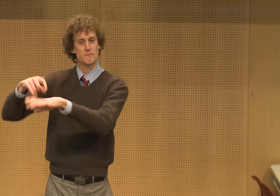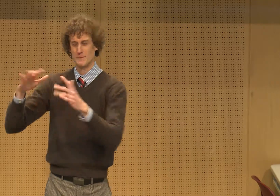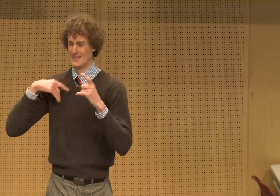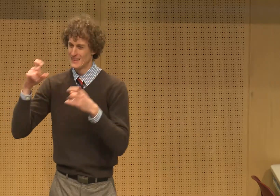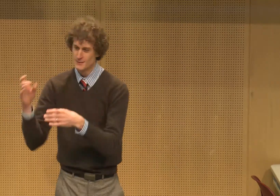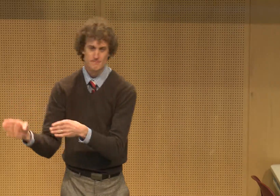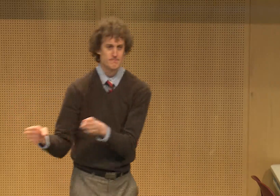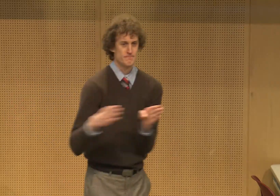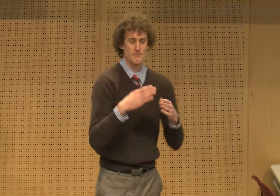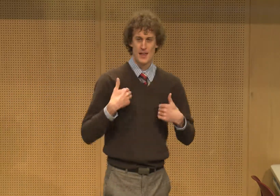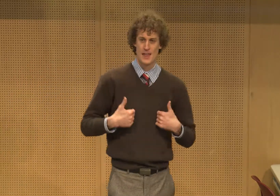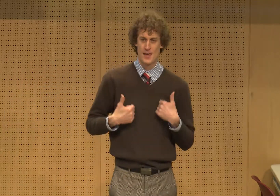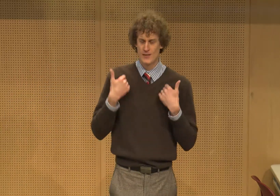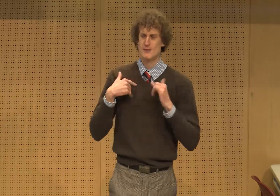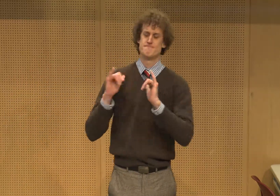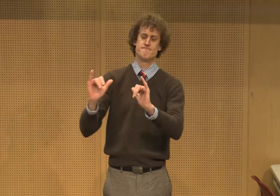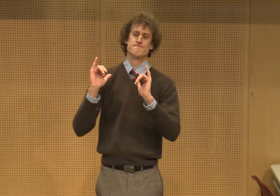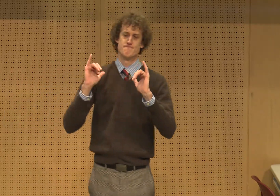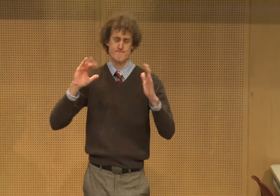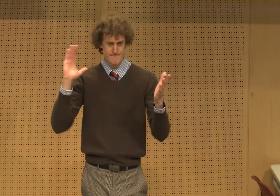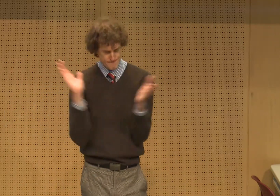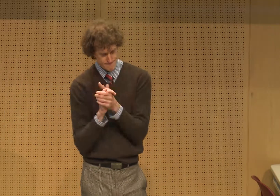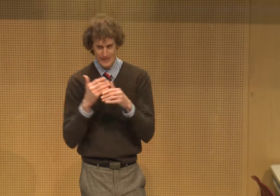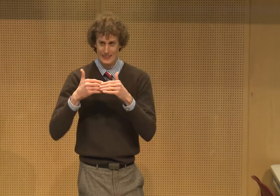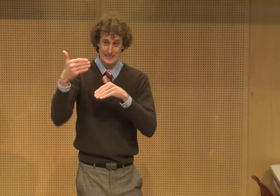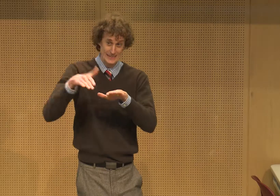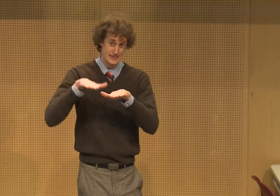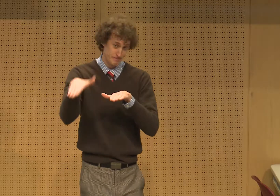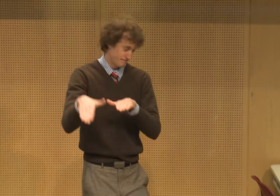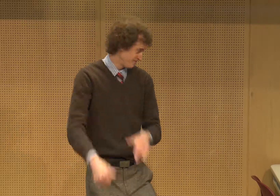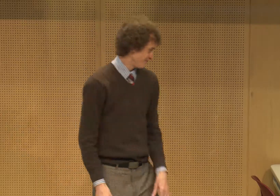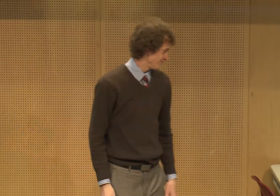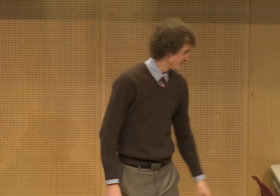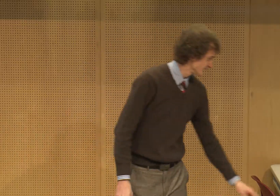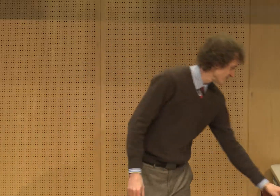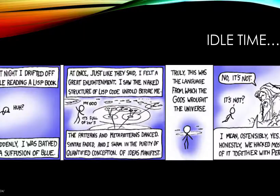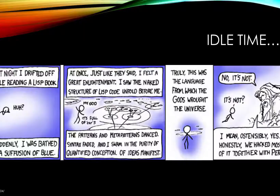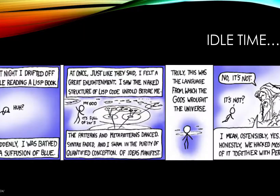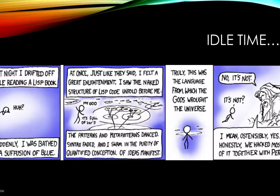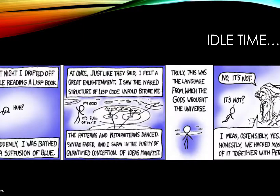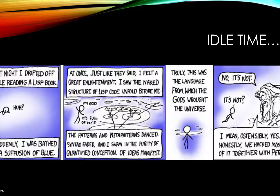I realized I had gotten into college a little bit too soon. I needed to just take a step back